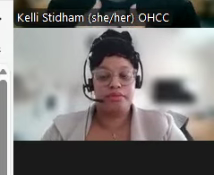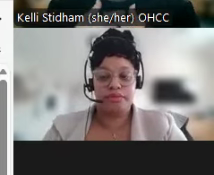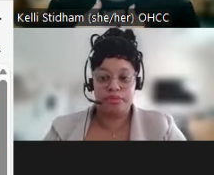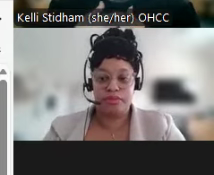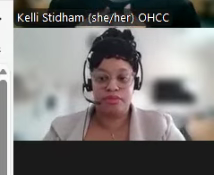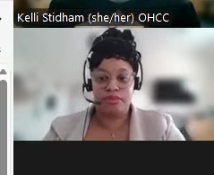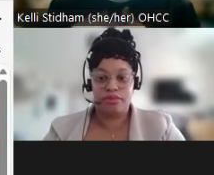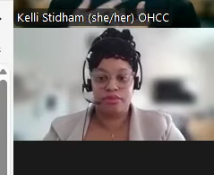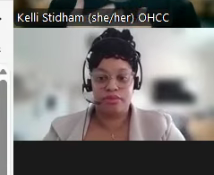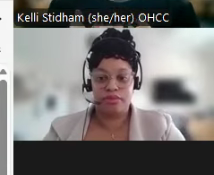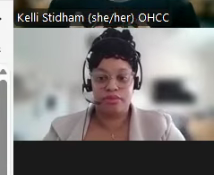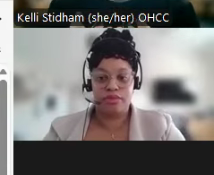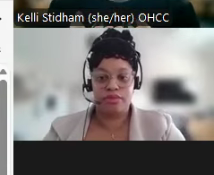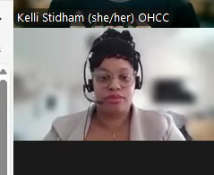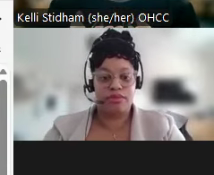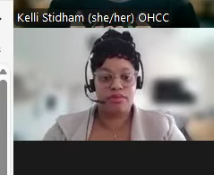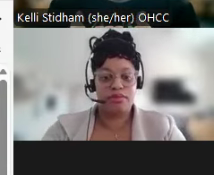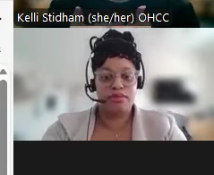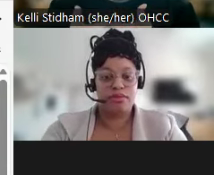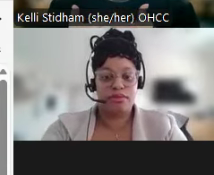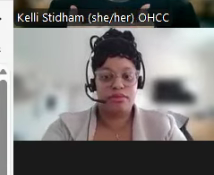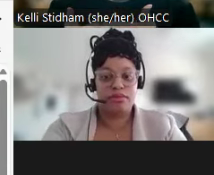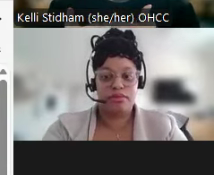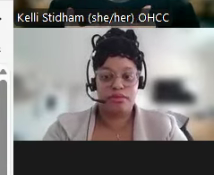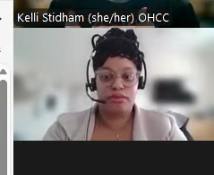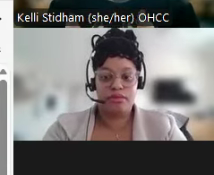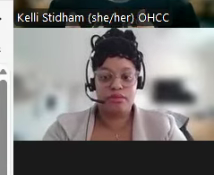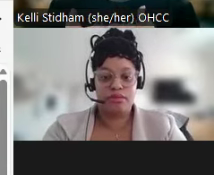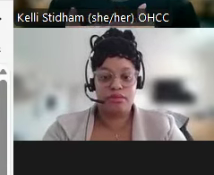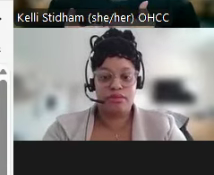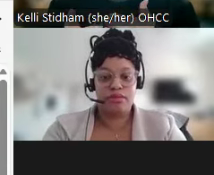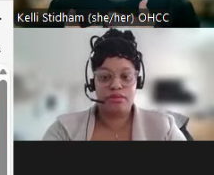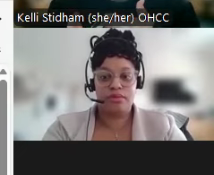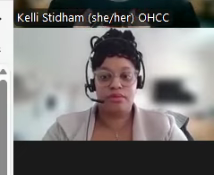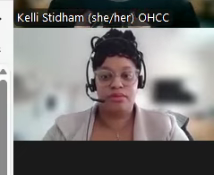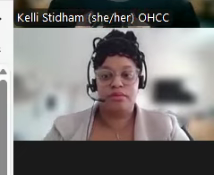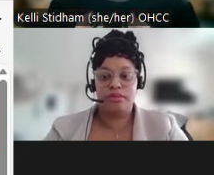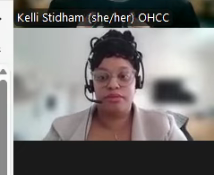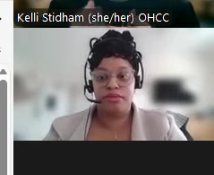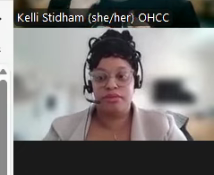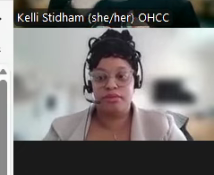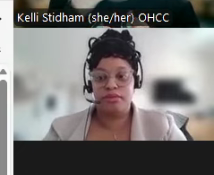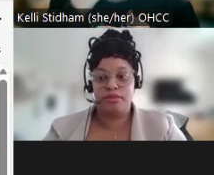Homecare Commission. when you do take a